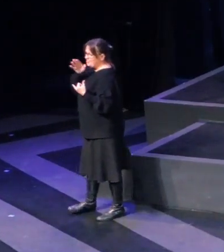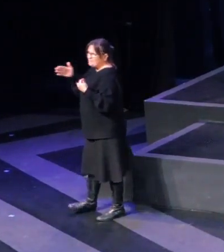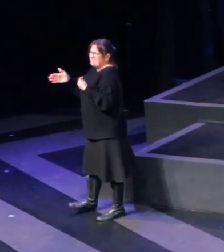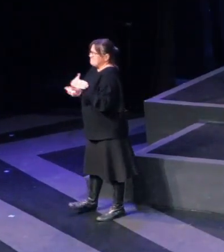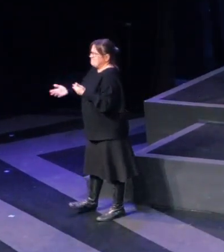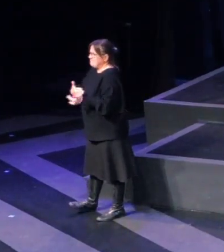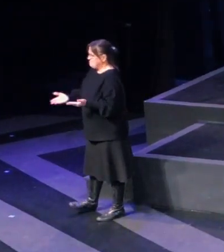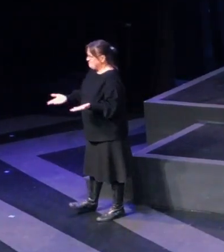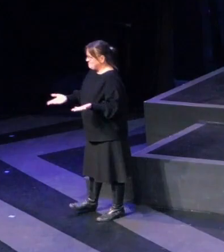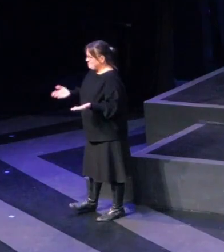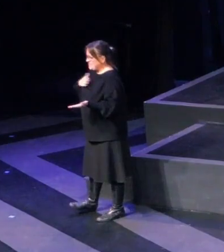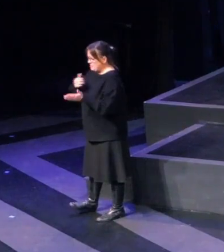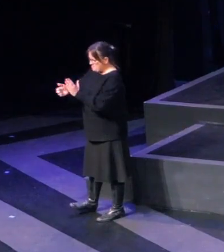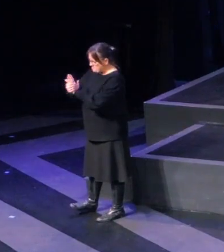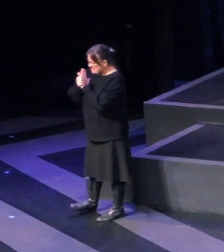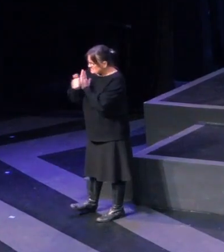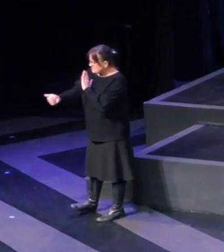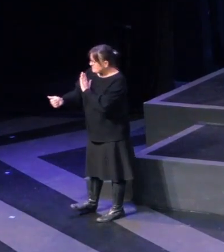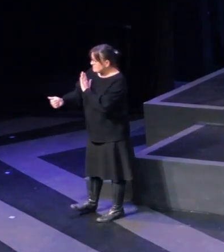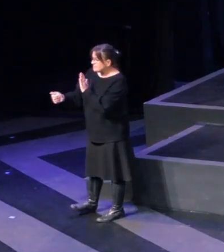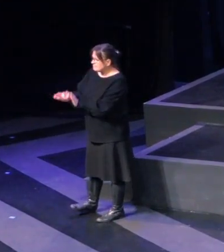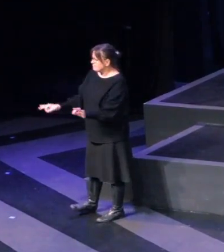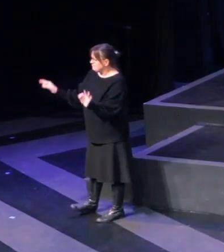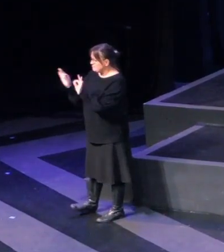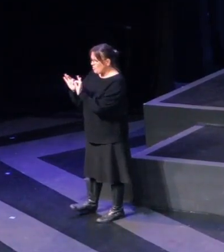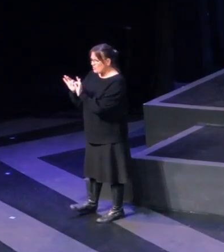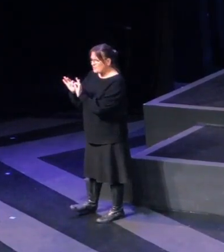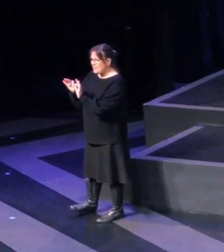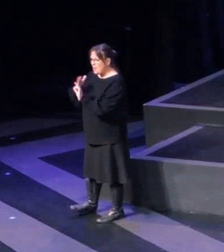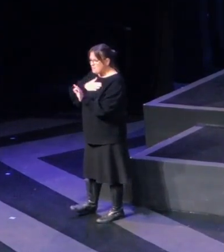My skills mattered. My passion mattered.